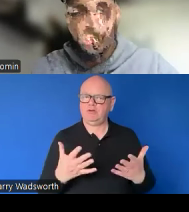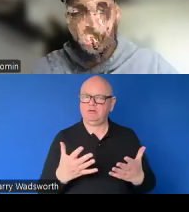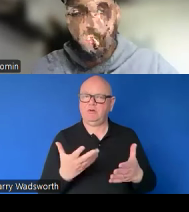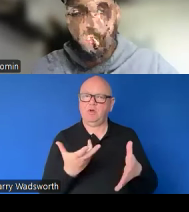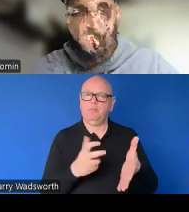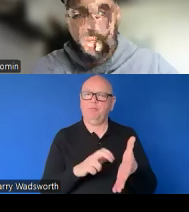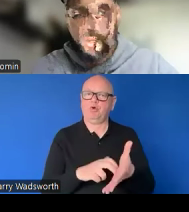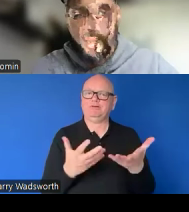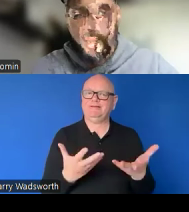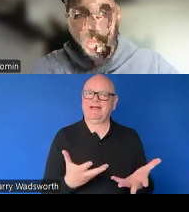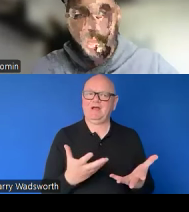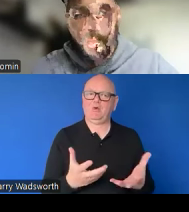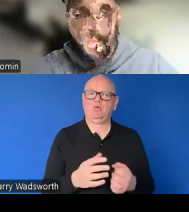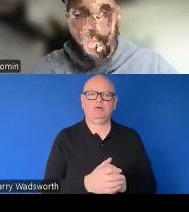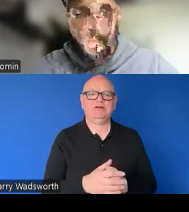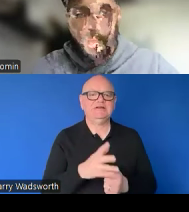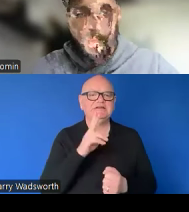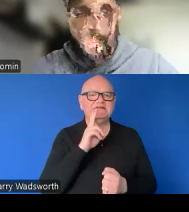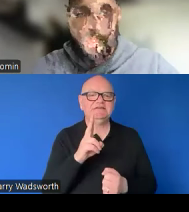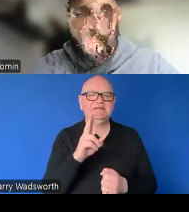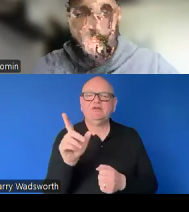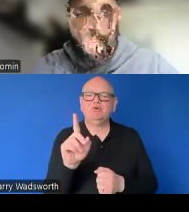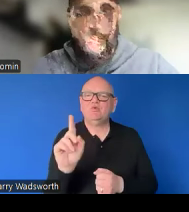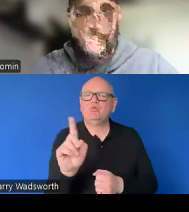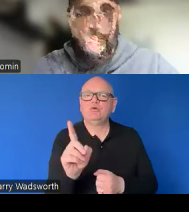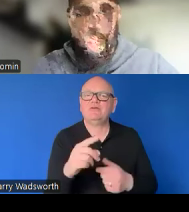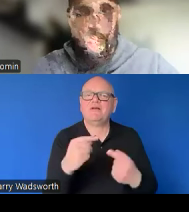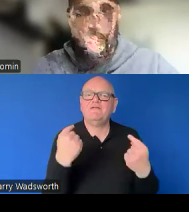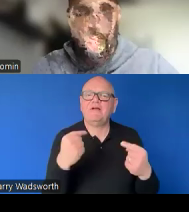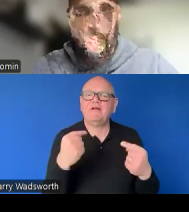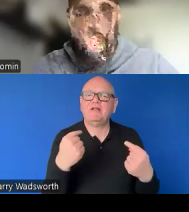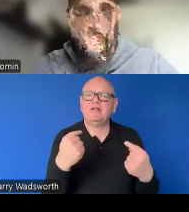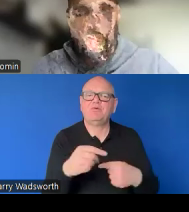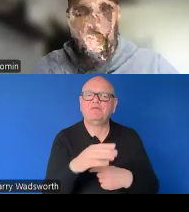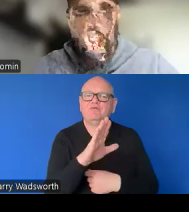See what's on for kids. Specific call to action headlines that we're putting in,